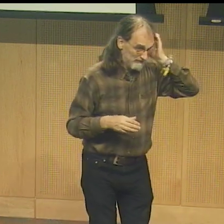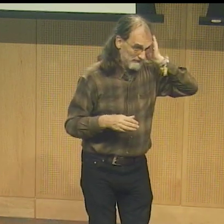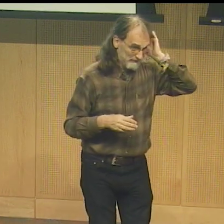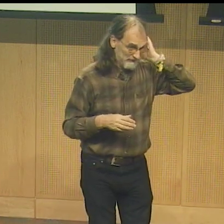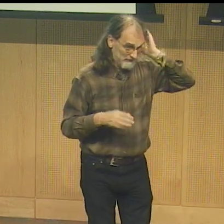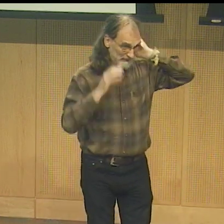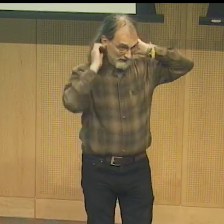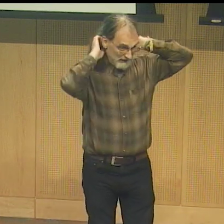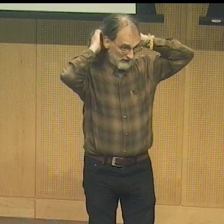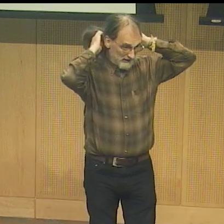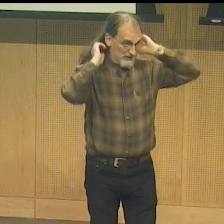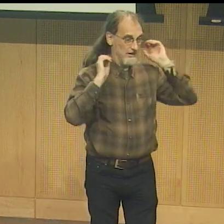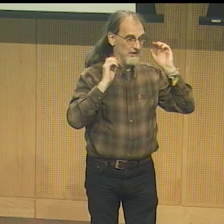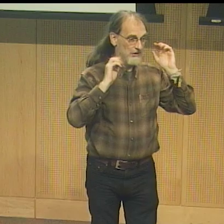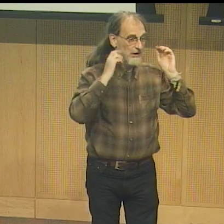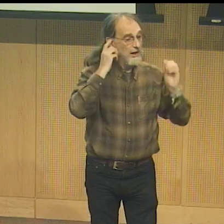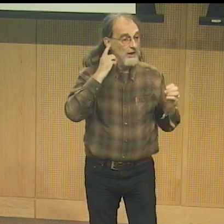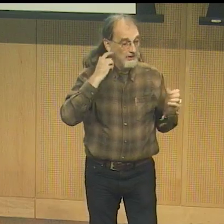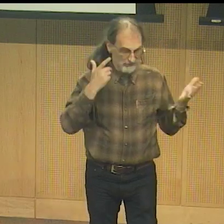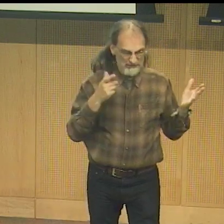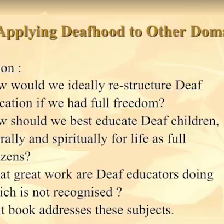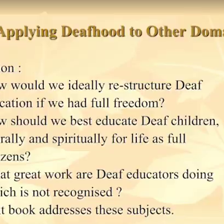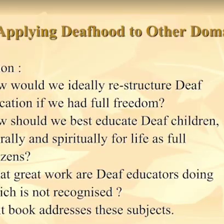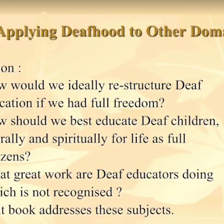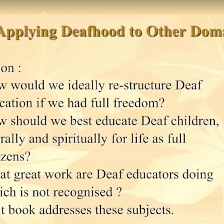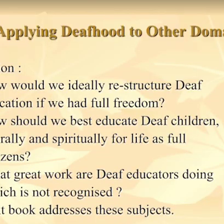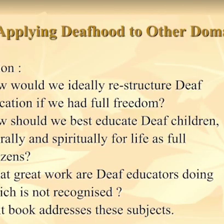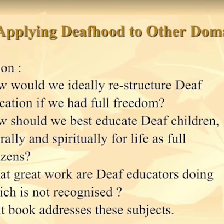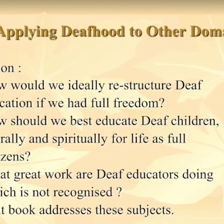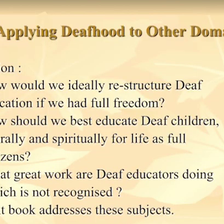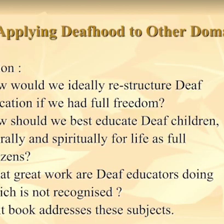If there's no communication between two groups, it will ultimately fail.